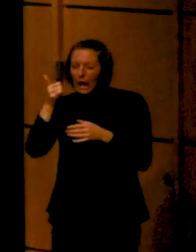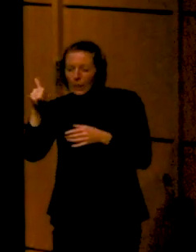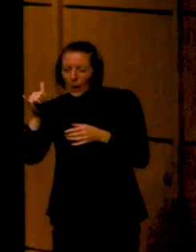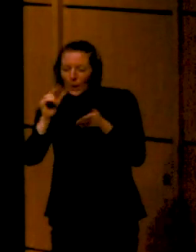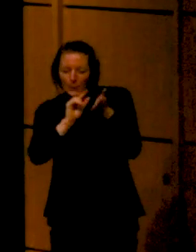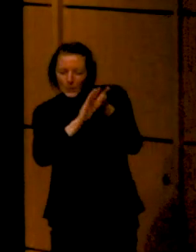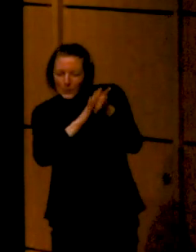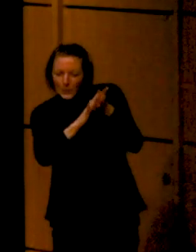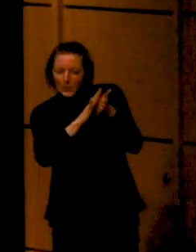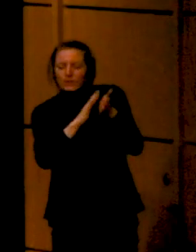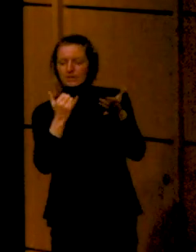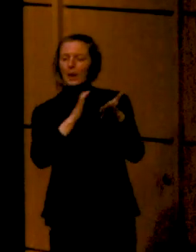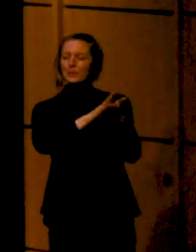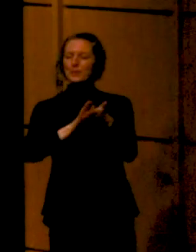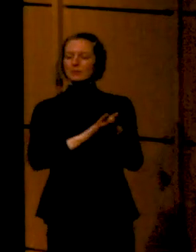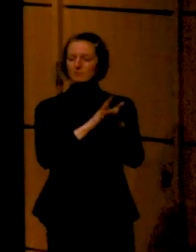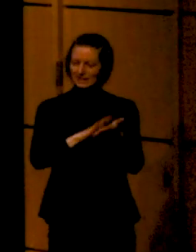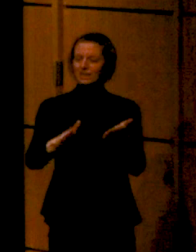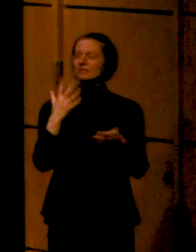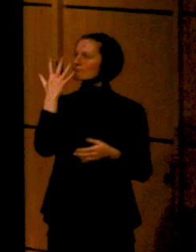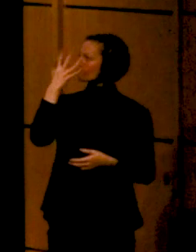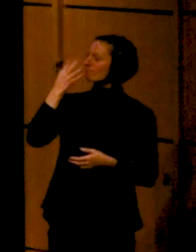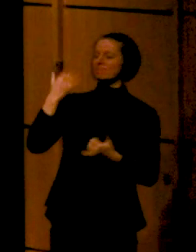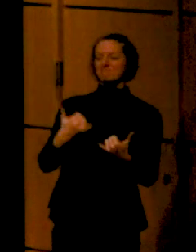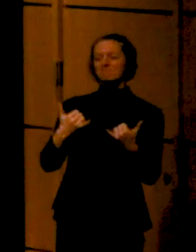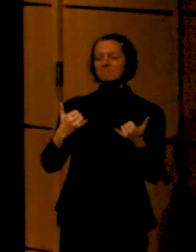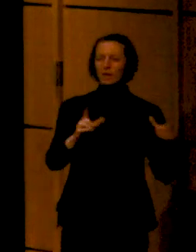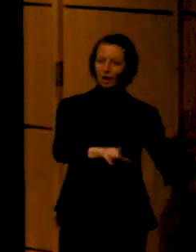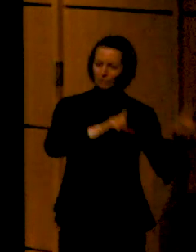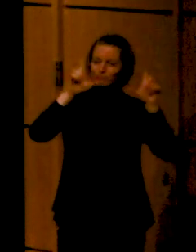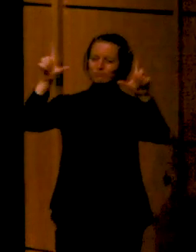And it's looking, it's luminous wonderful best now up in the galleries.